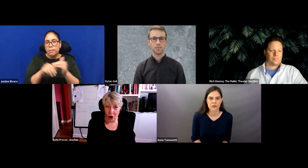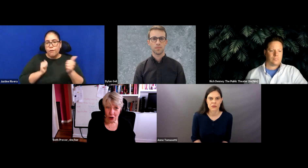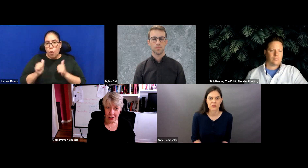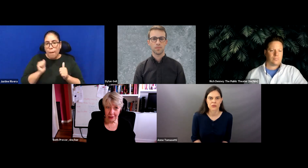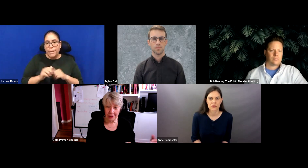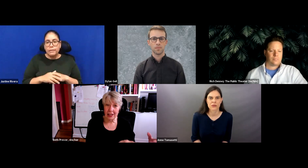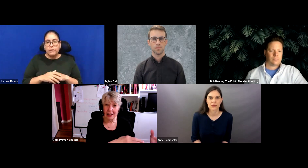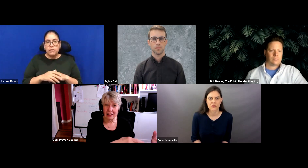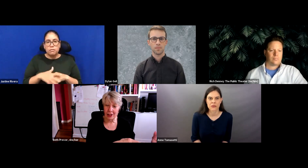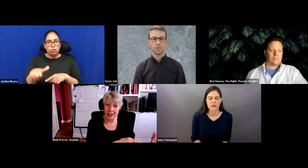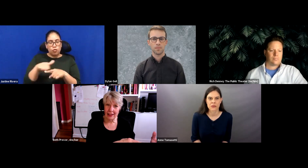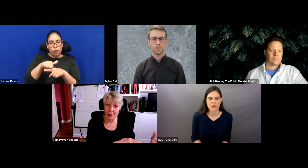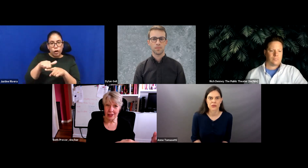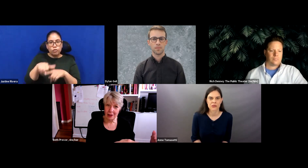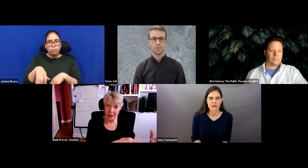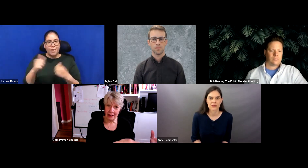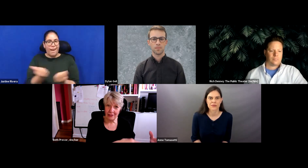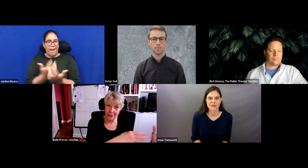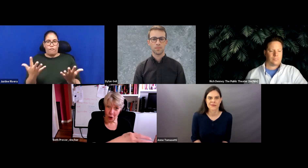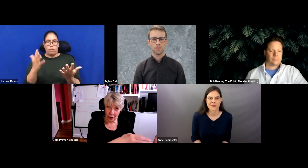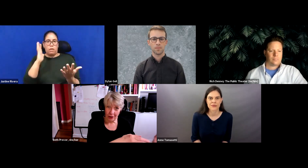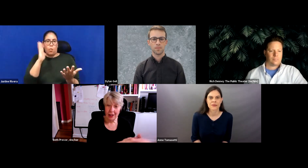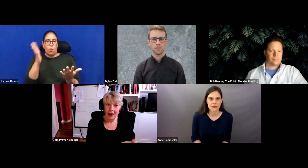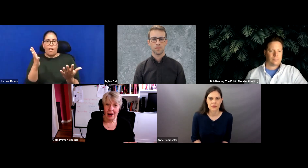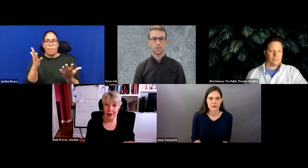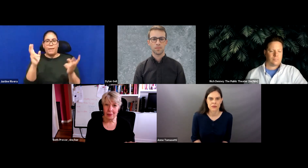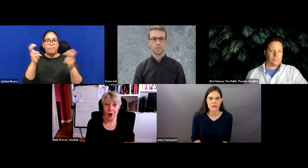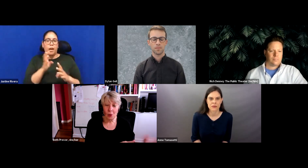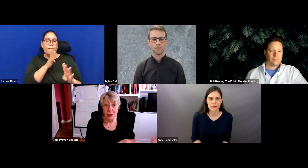rehearsals and everything that was going to be verbal, which